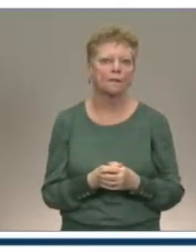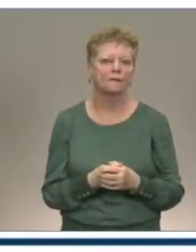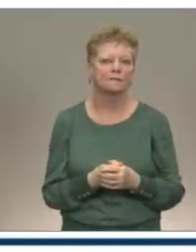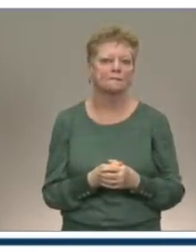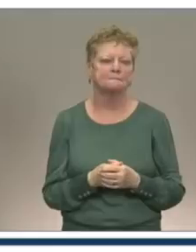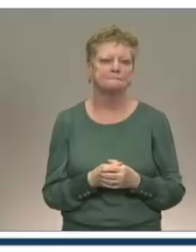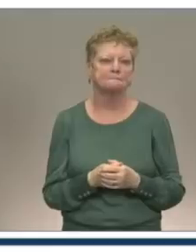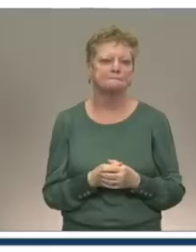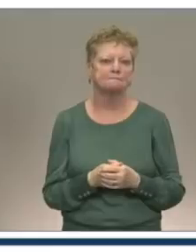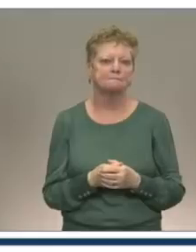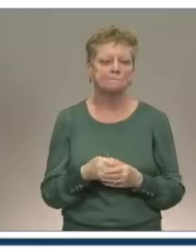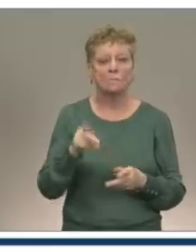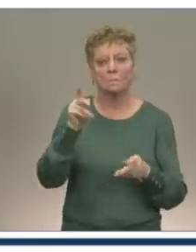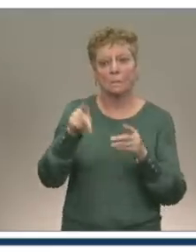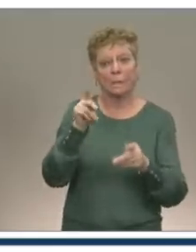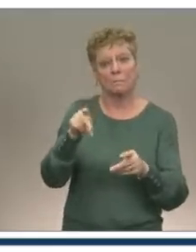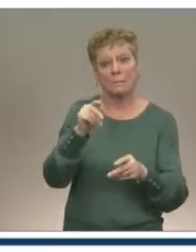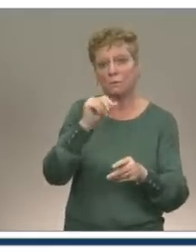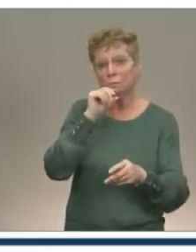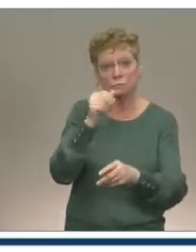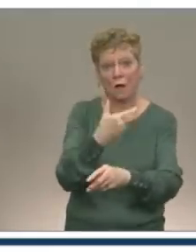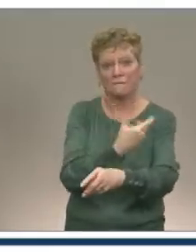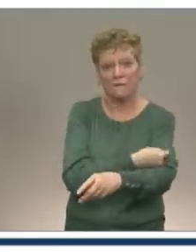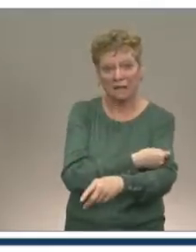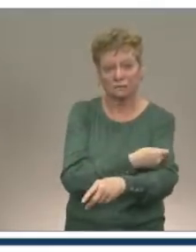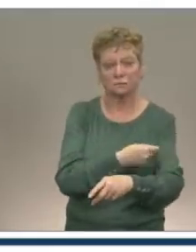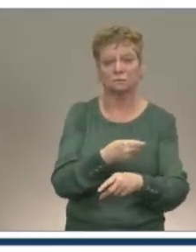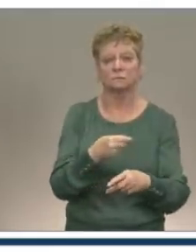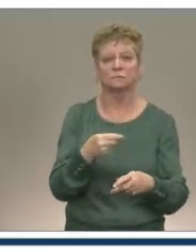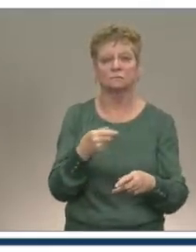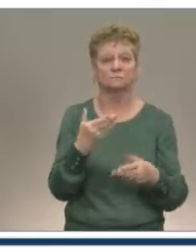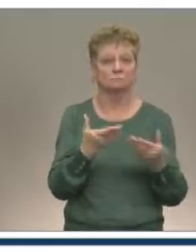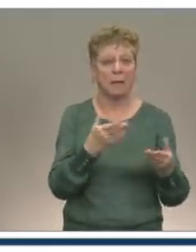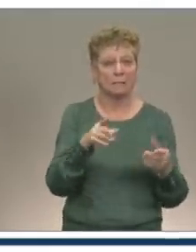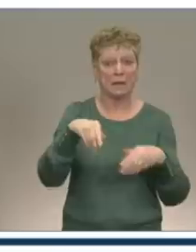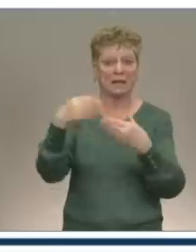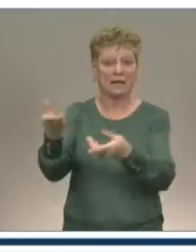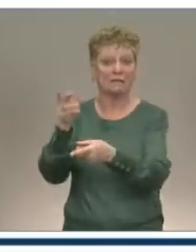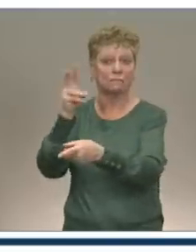that being unvaccinated has puts other people at risk and what about the consequences of that